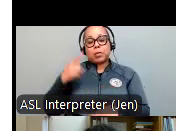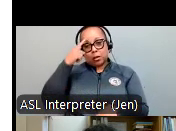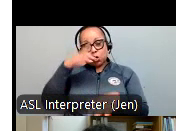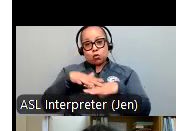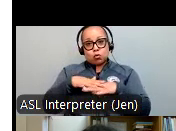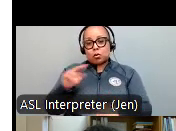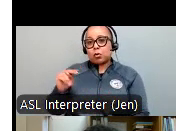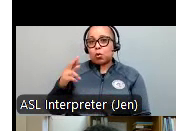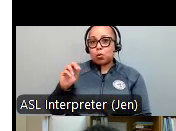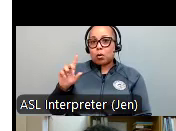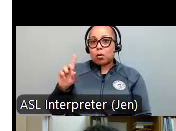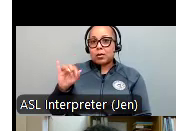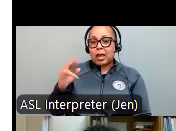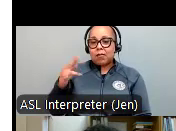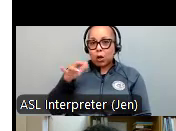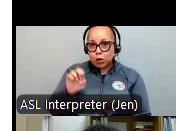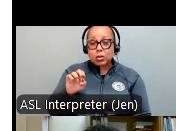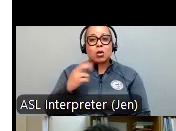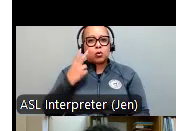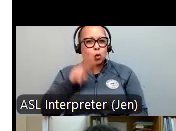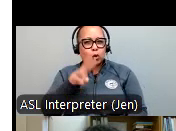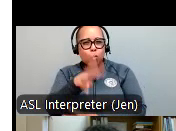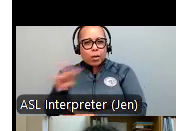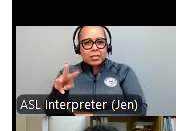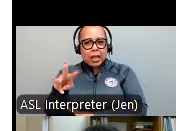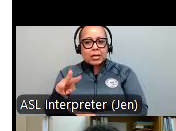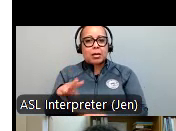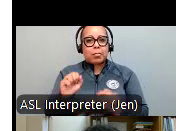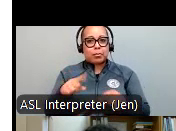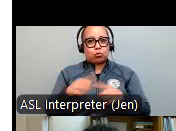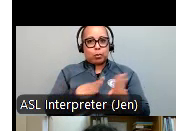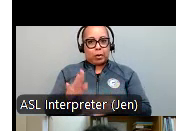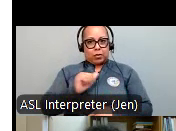to be able to look on the website and be able to prepare themselves for what to